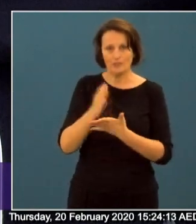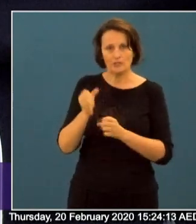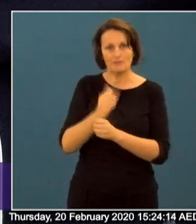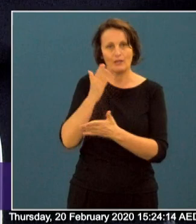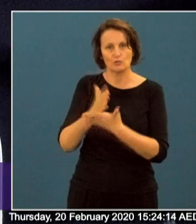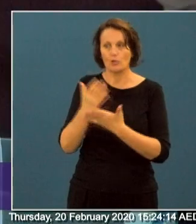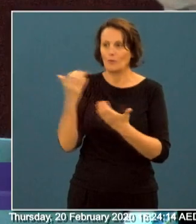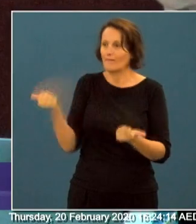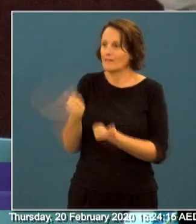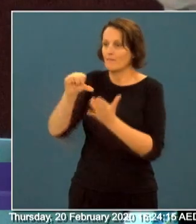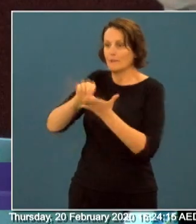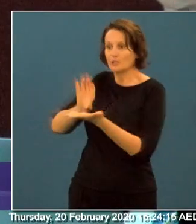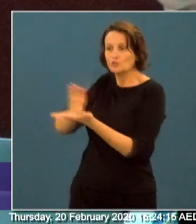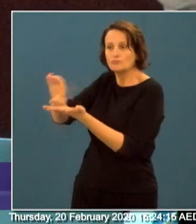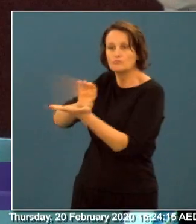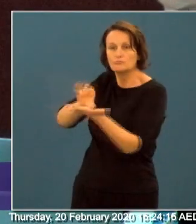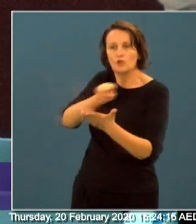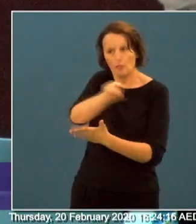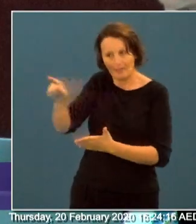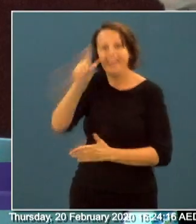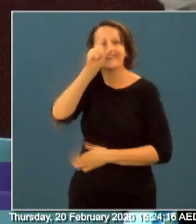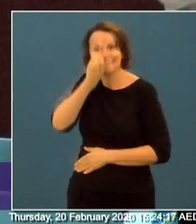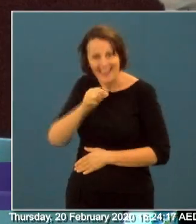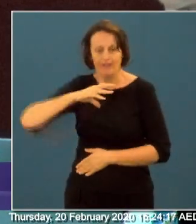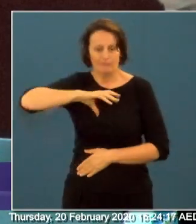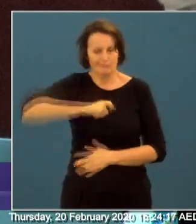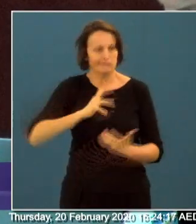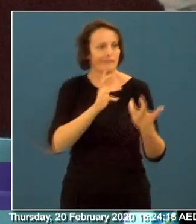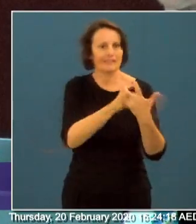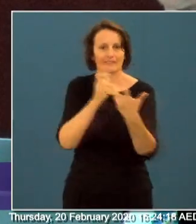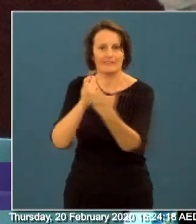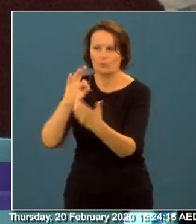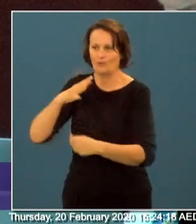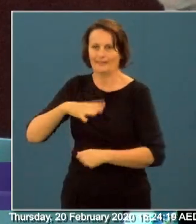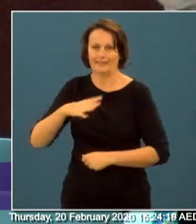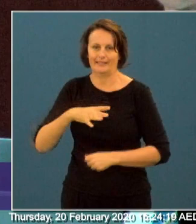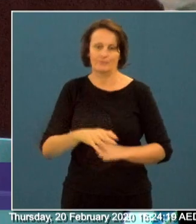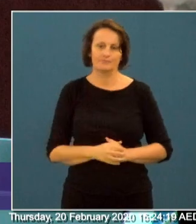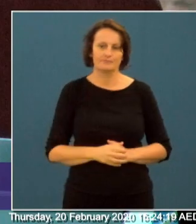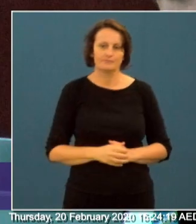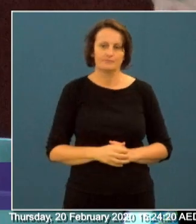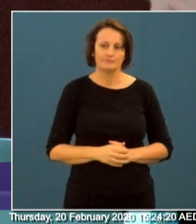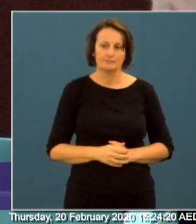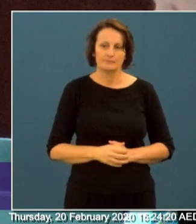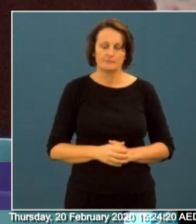All right. Are there any areas of the health — of health services where you think reasonable adjustments are particularly important,